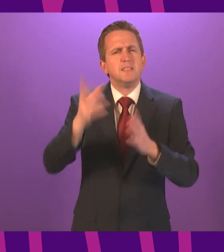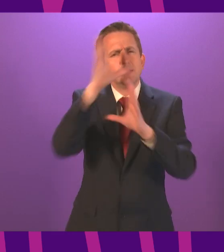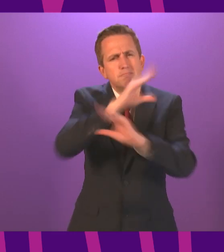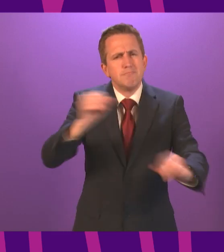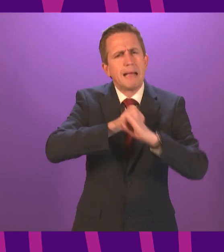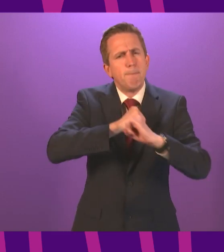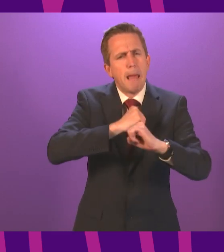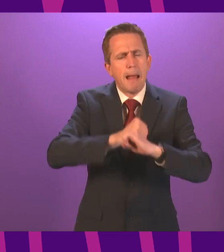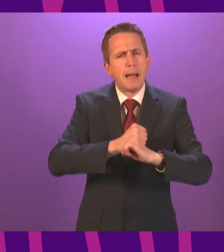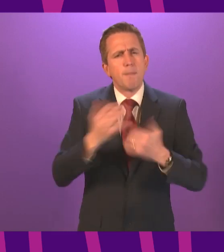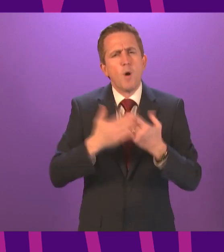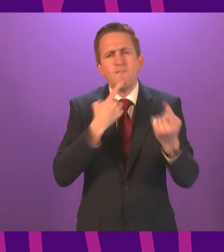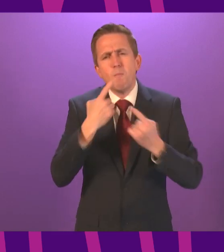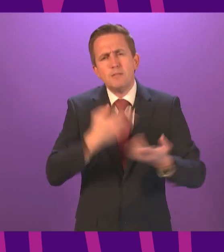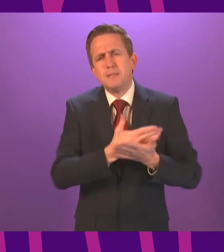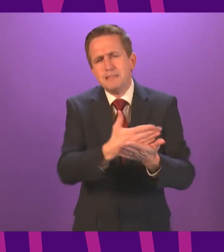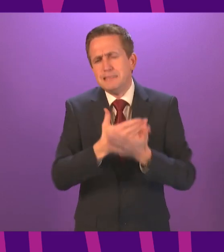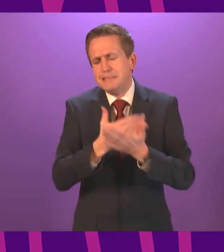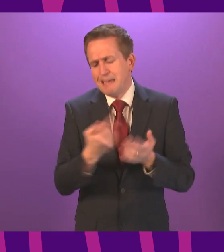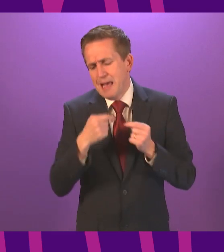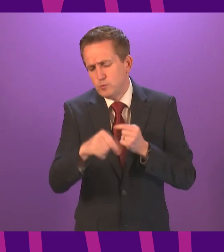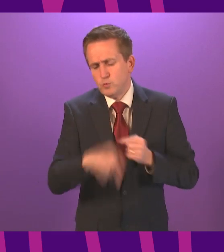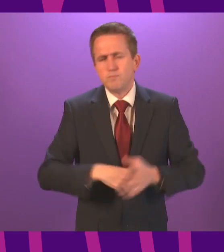Ruth Davidson: I thank the First Minister for that answer.